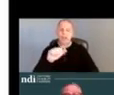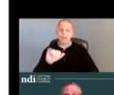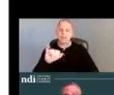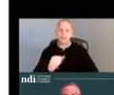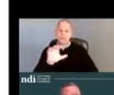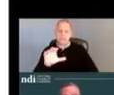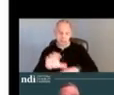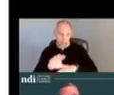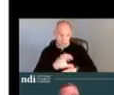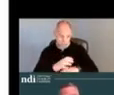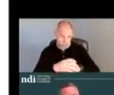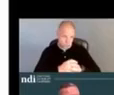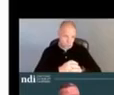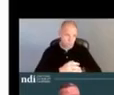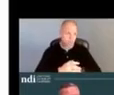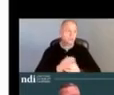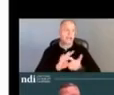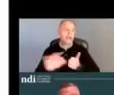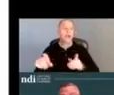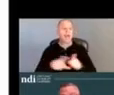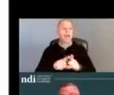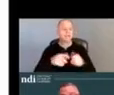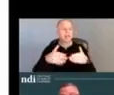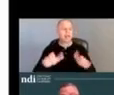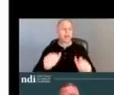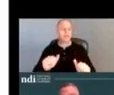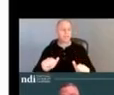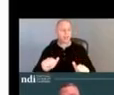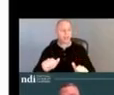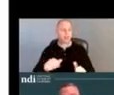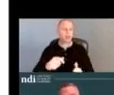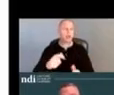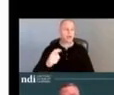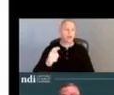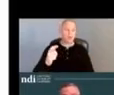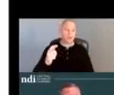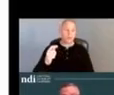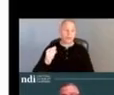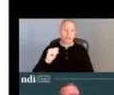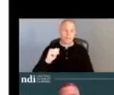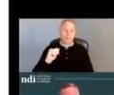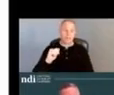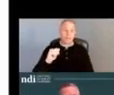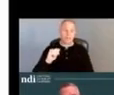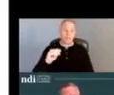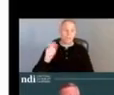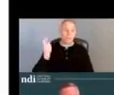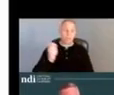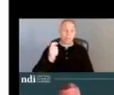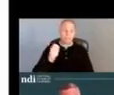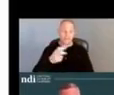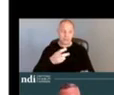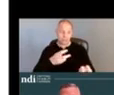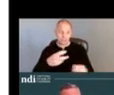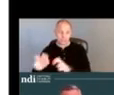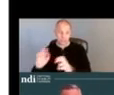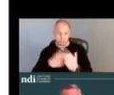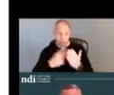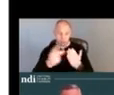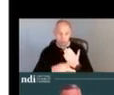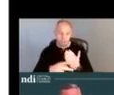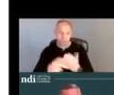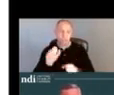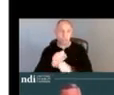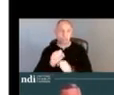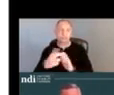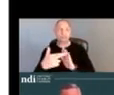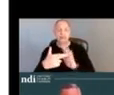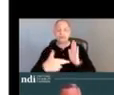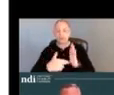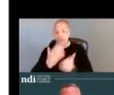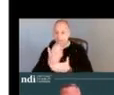and count it as an allowable welfare transition program workforce registration component.